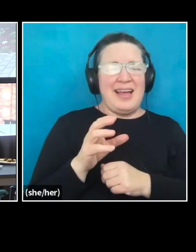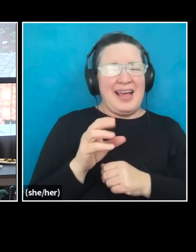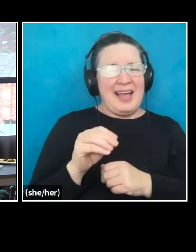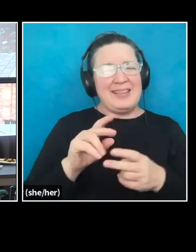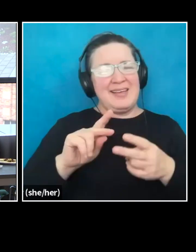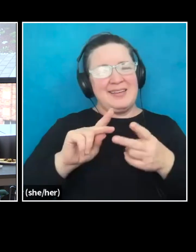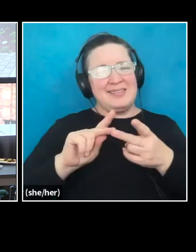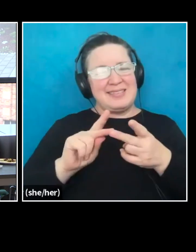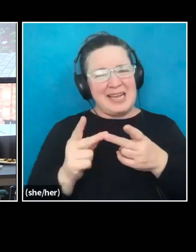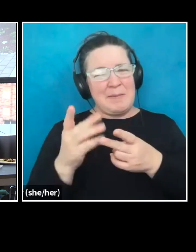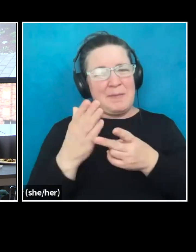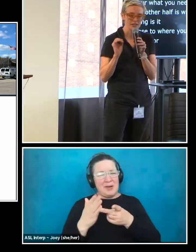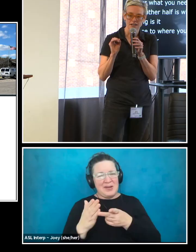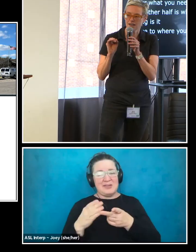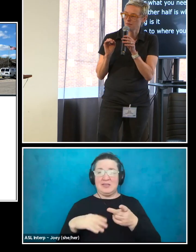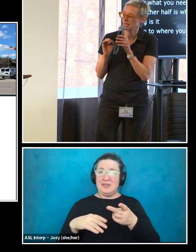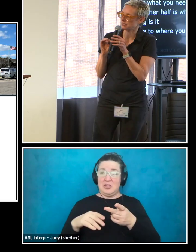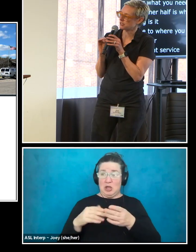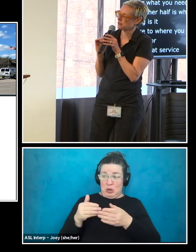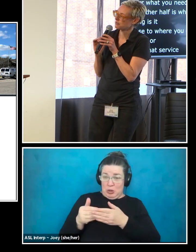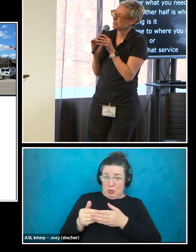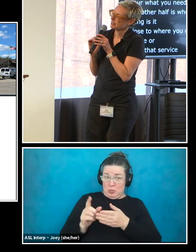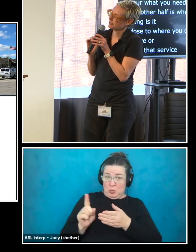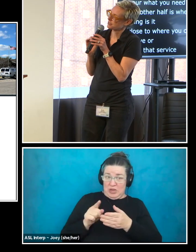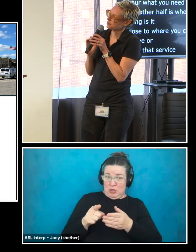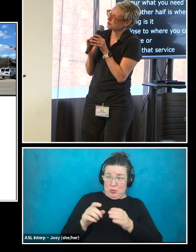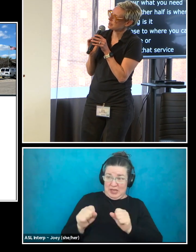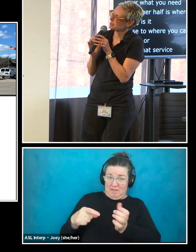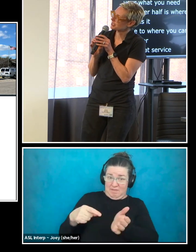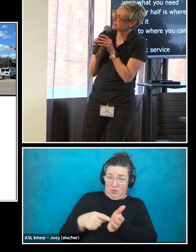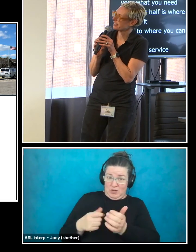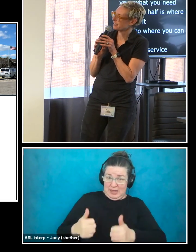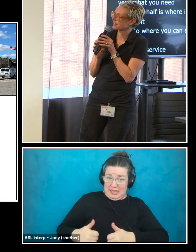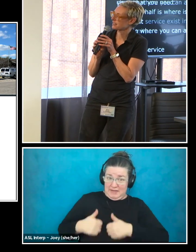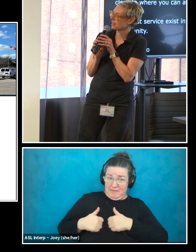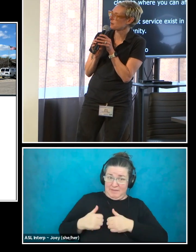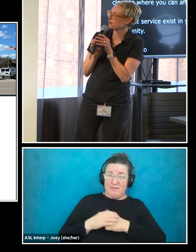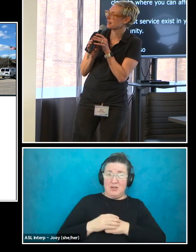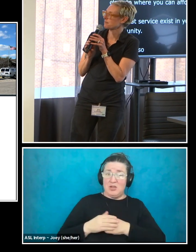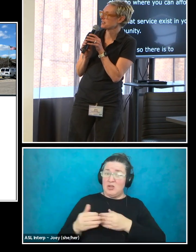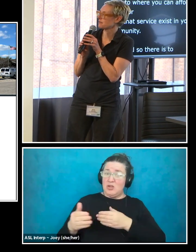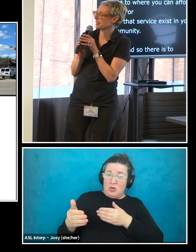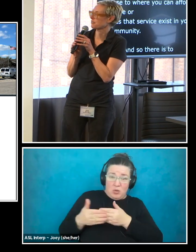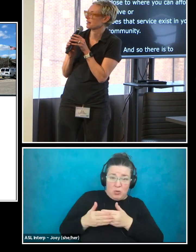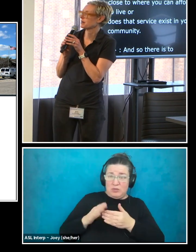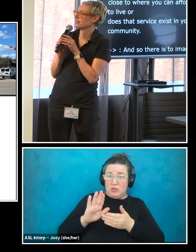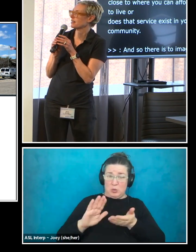exist in your community? Um and so there's two images here. The top one I mentioned my grandma